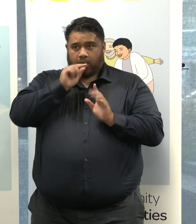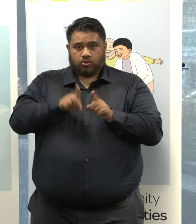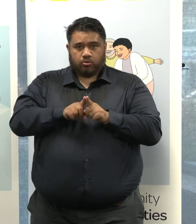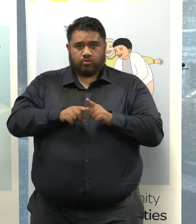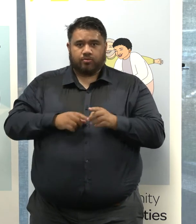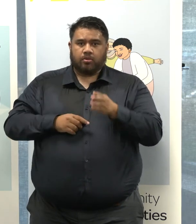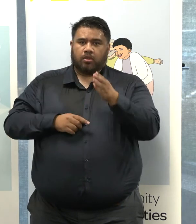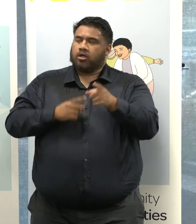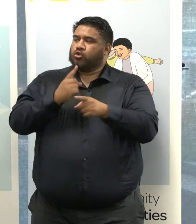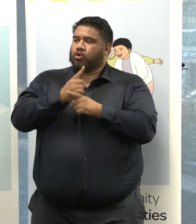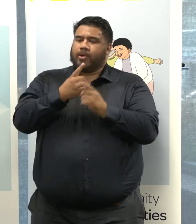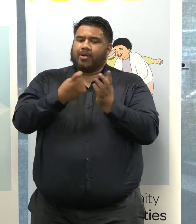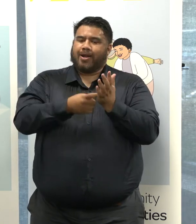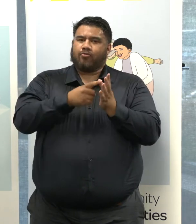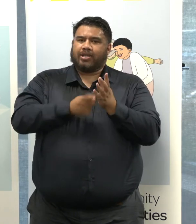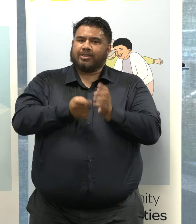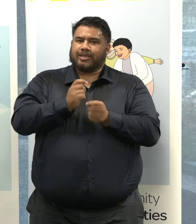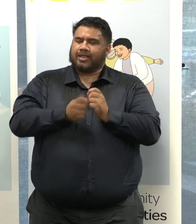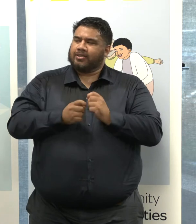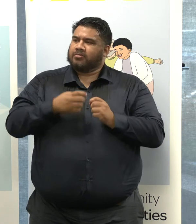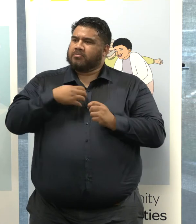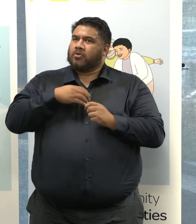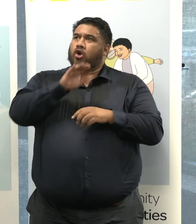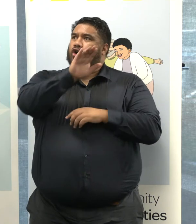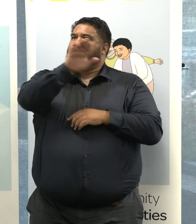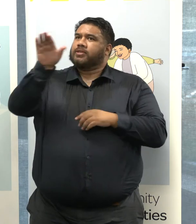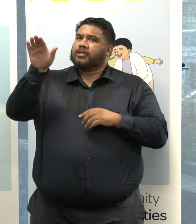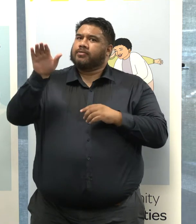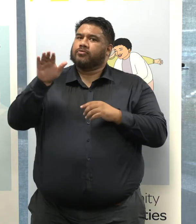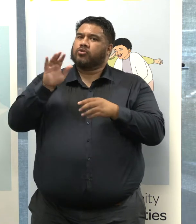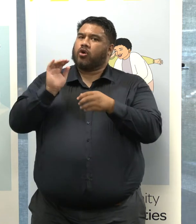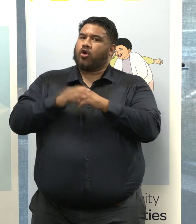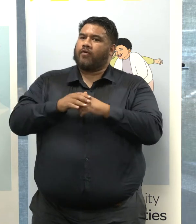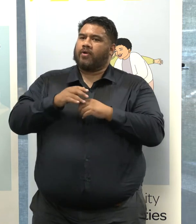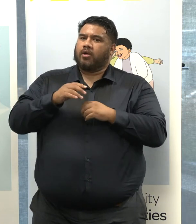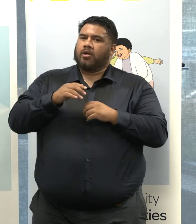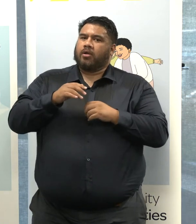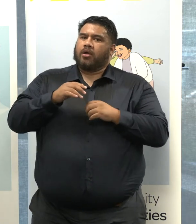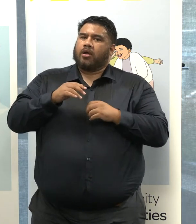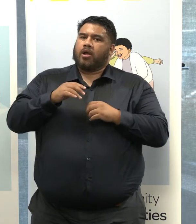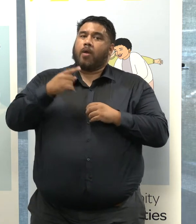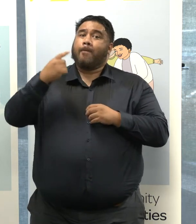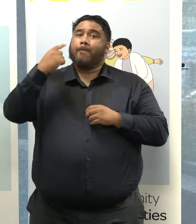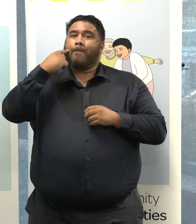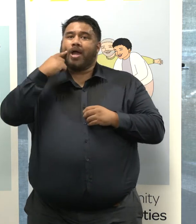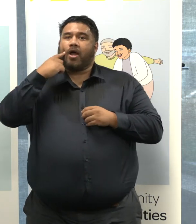and 199 are Pacific. We have that date and we can